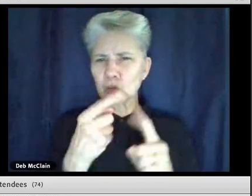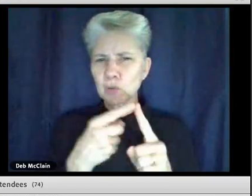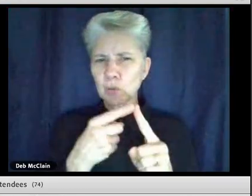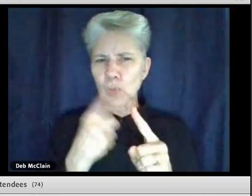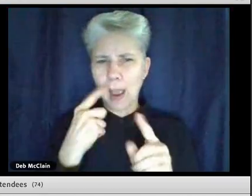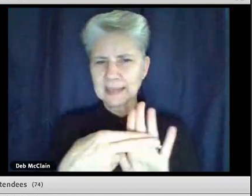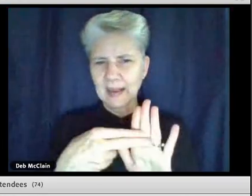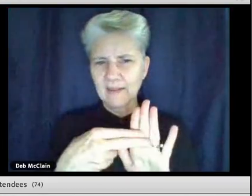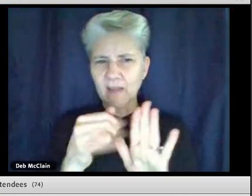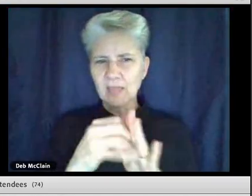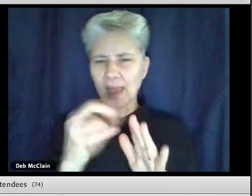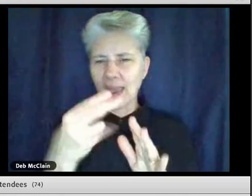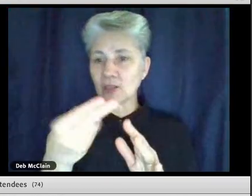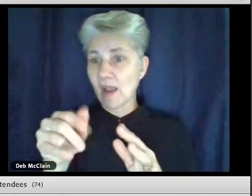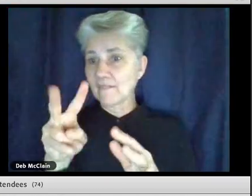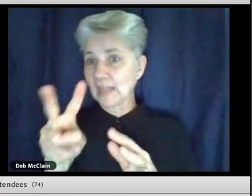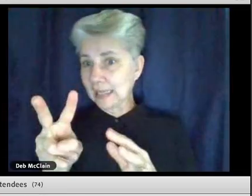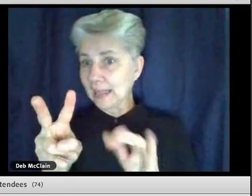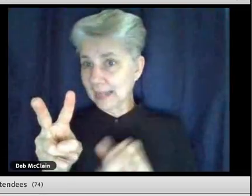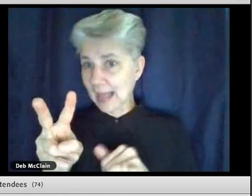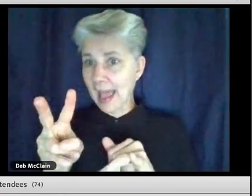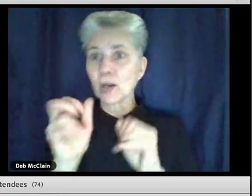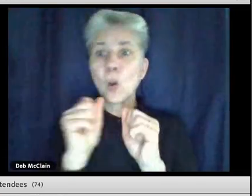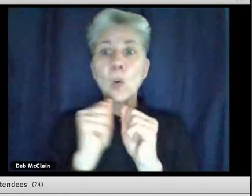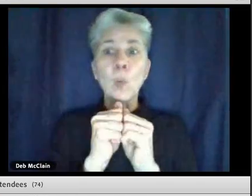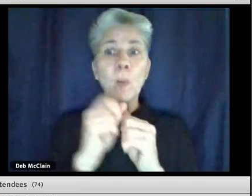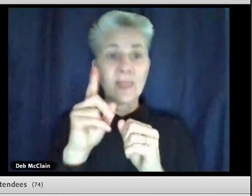But we know what it is. You know, it took a couple years to identify